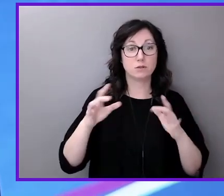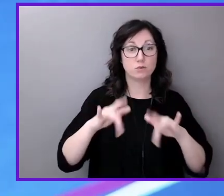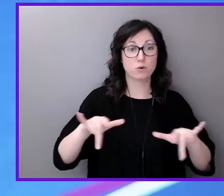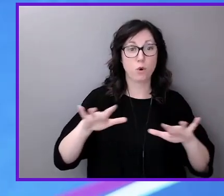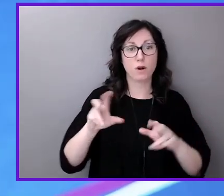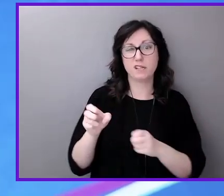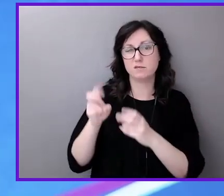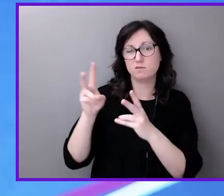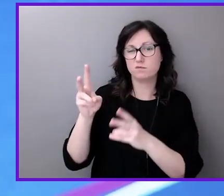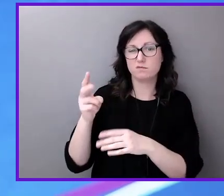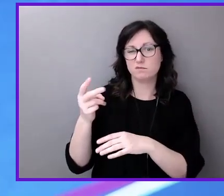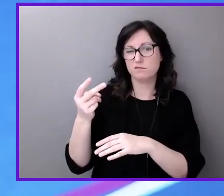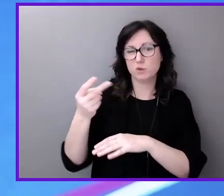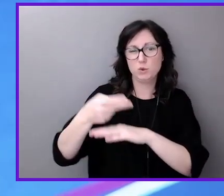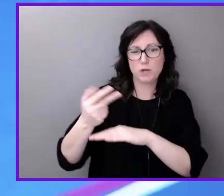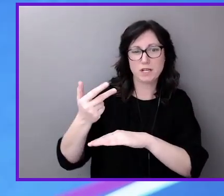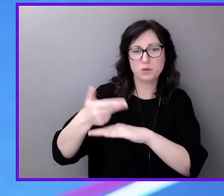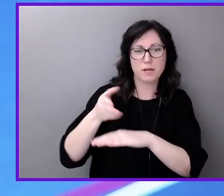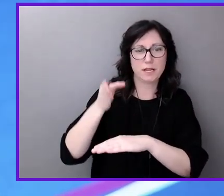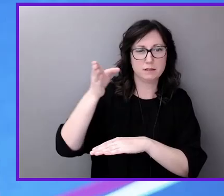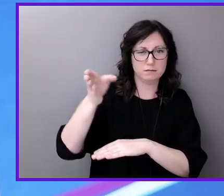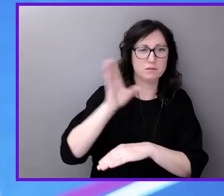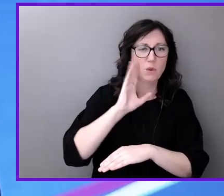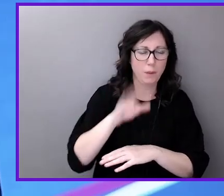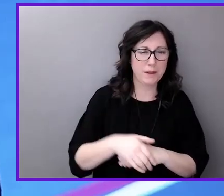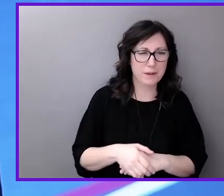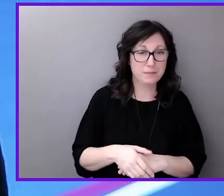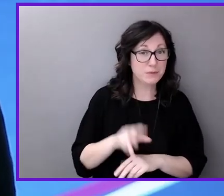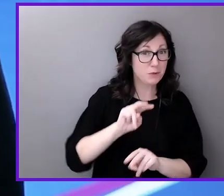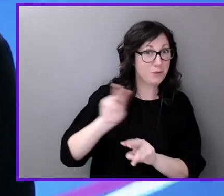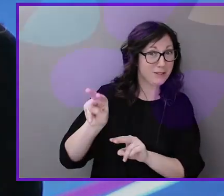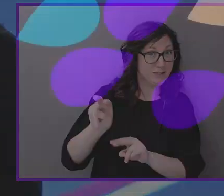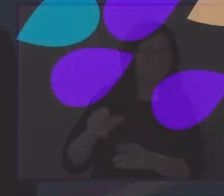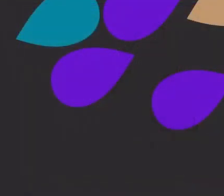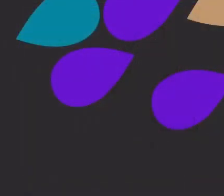so stay tuned. Thank you and merci.